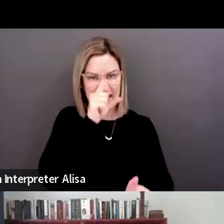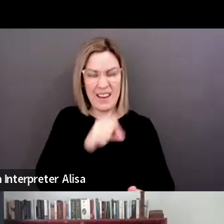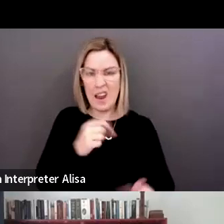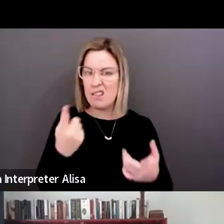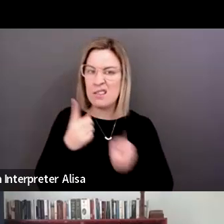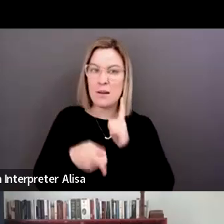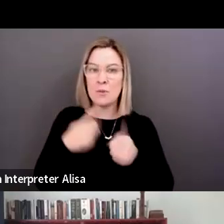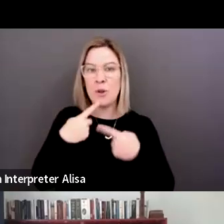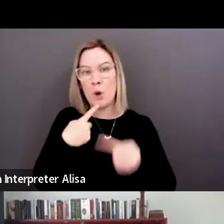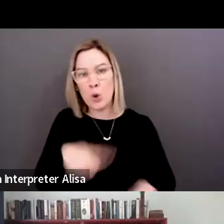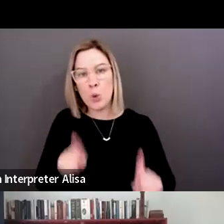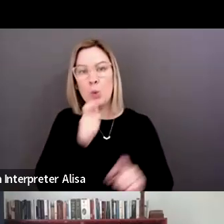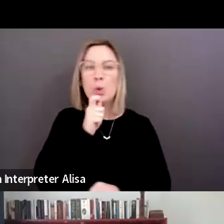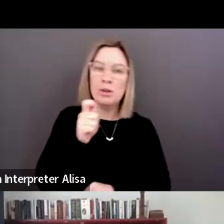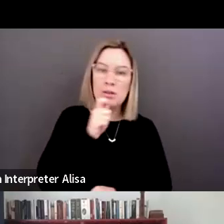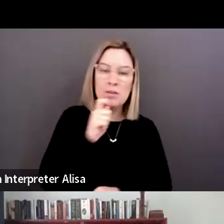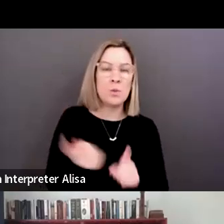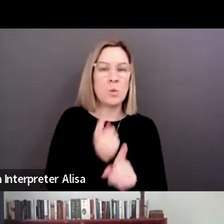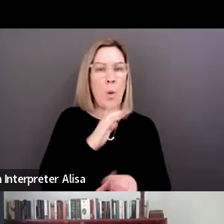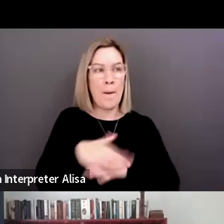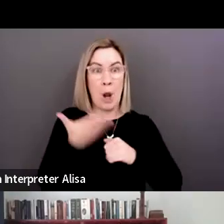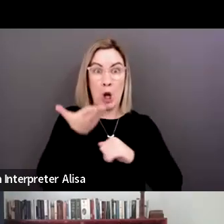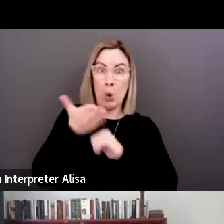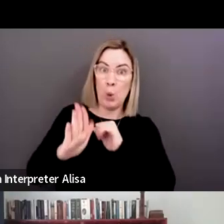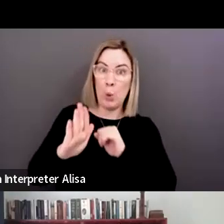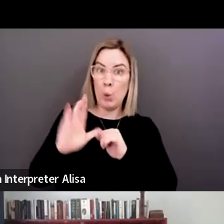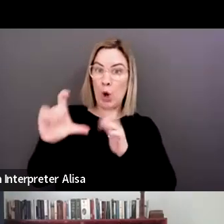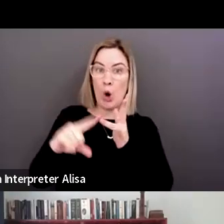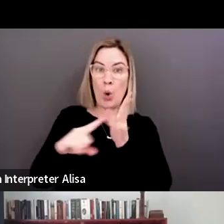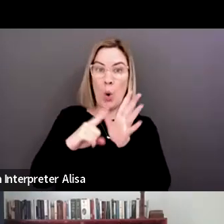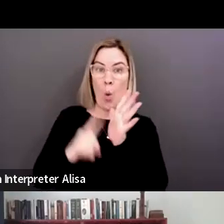all. It makes - it's empowering to know you can directly affect - we see in